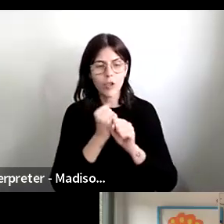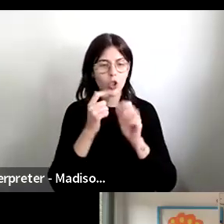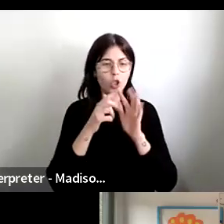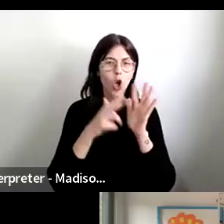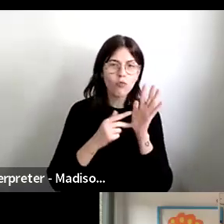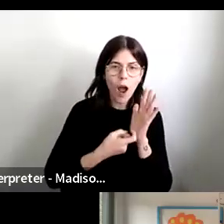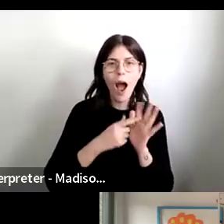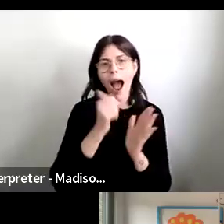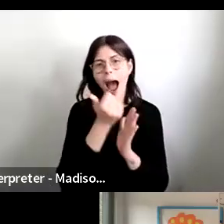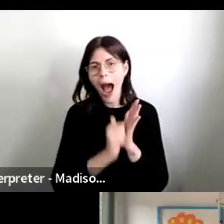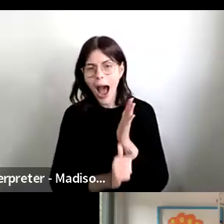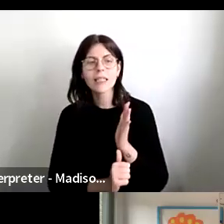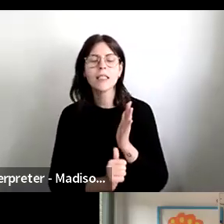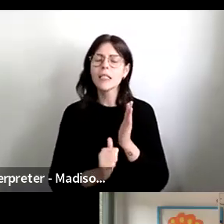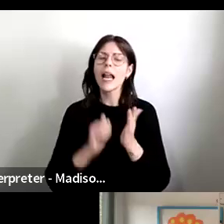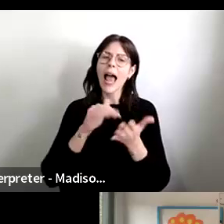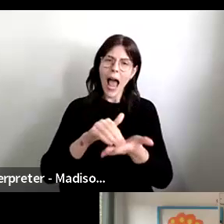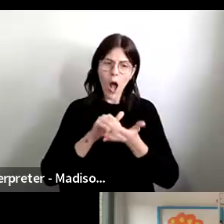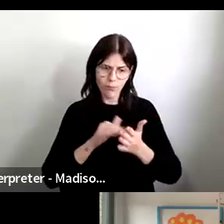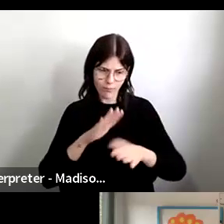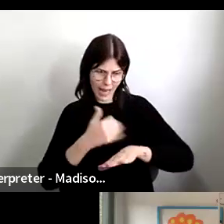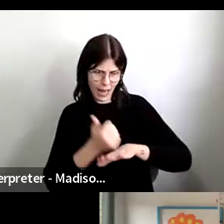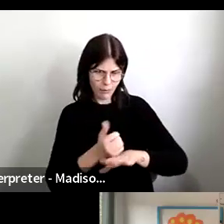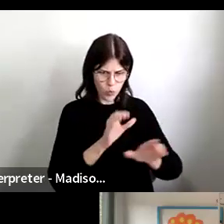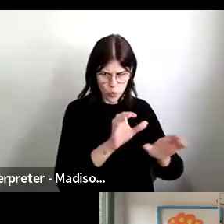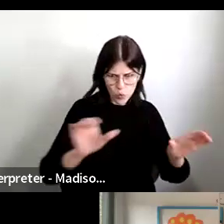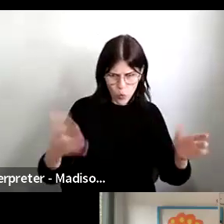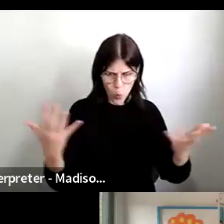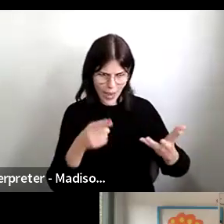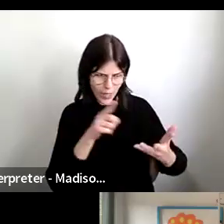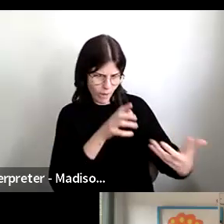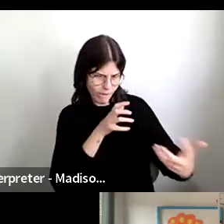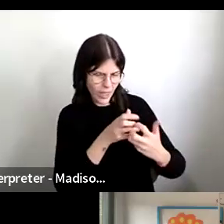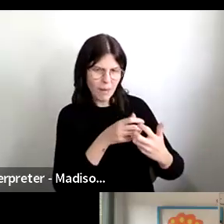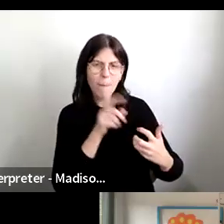that is good for us to know where to position you, but the crux of it is really about